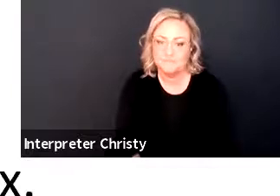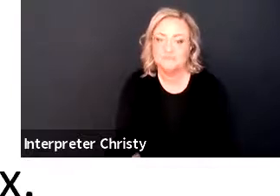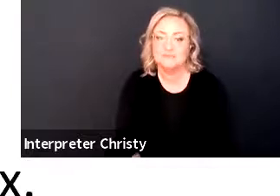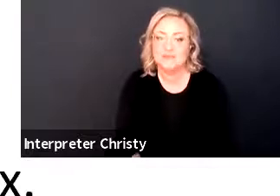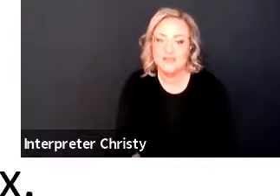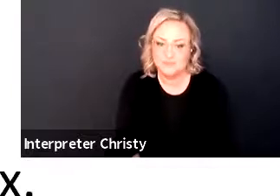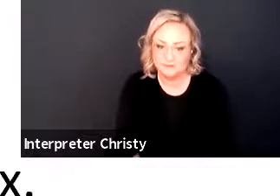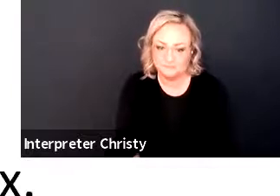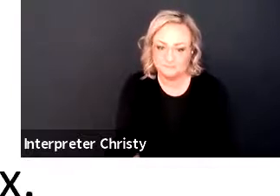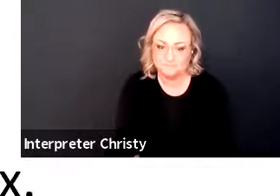Interpreter Christy : timing.